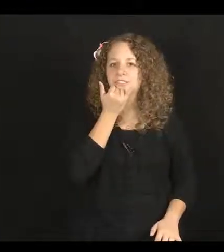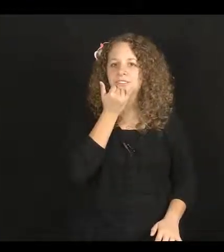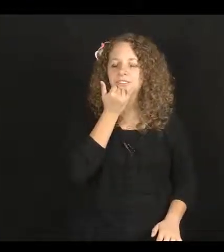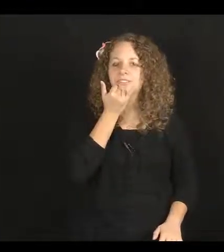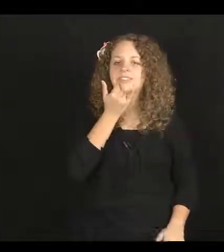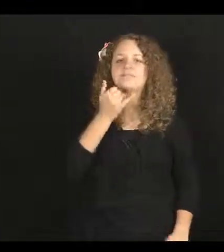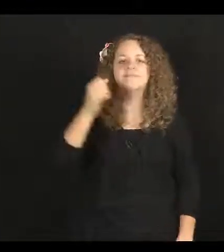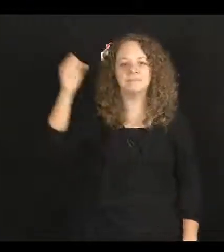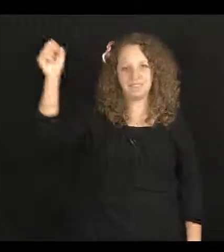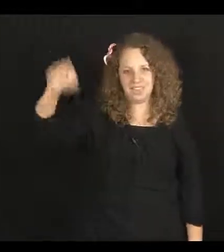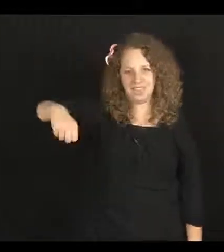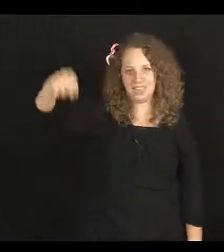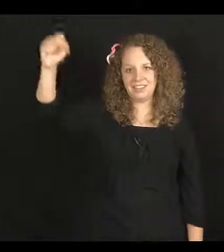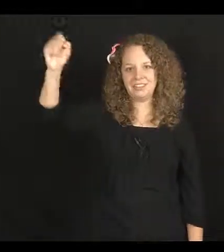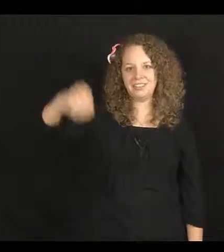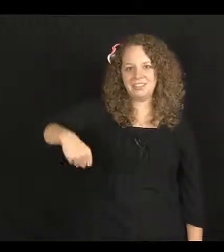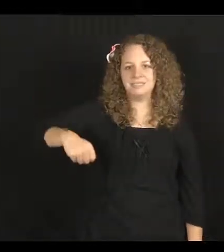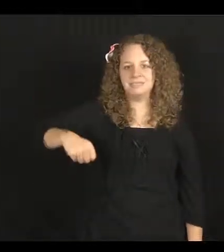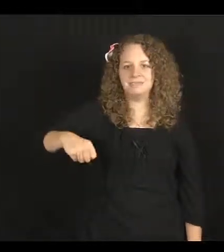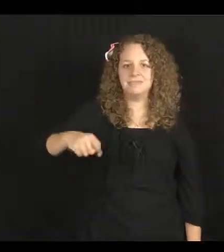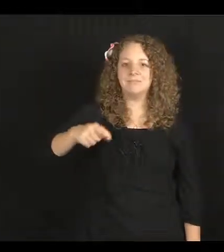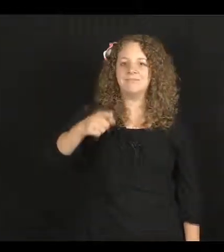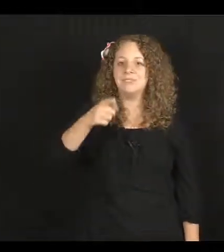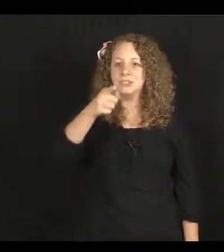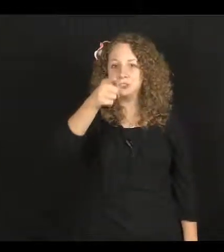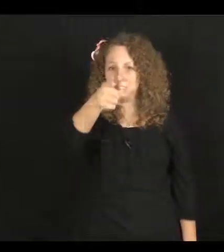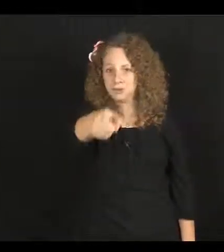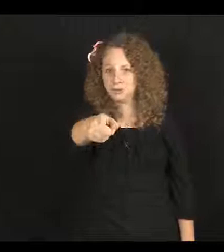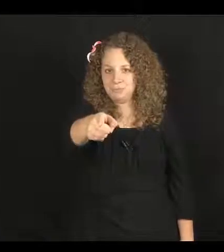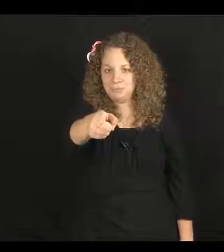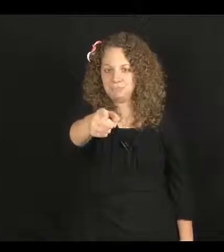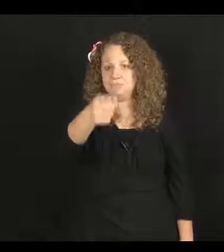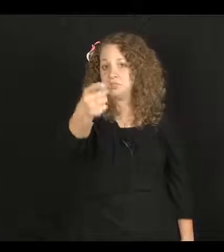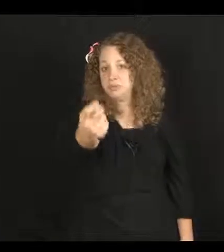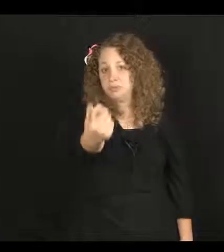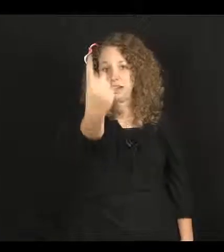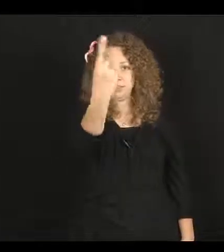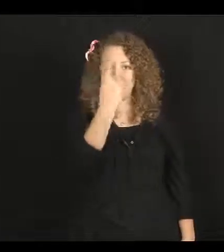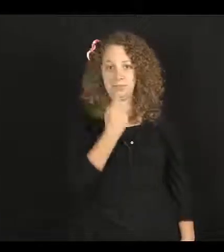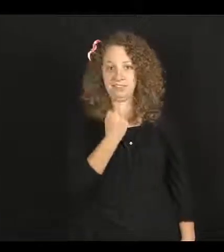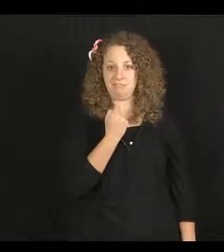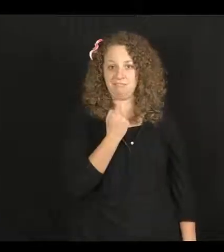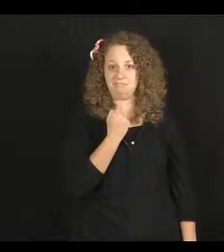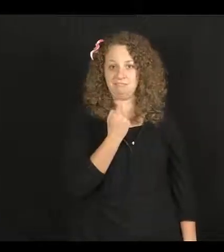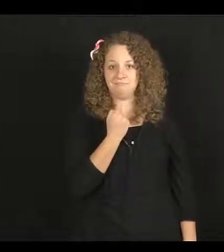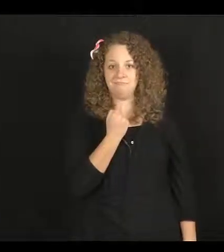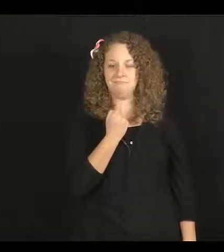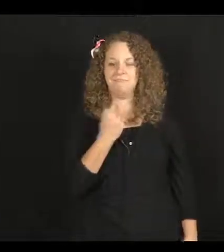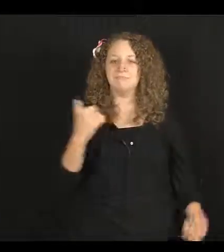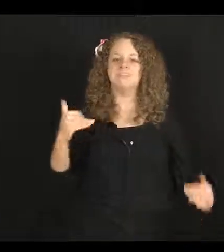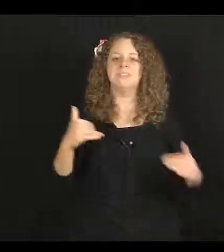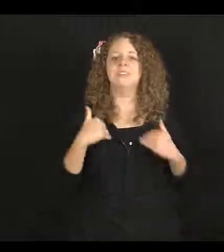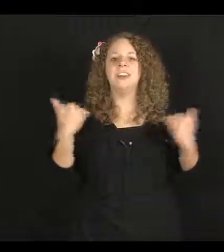YES YOU YOU-ASK-ME YOUNG